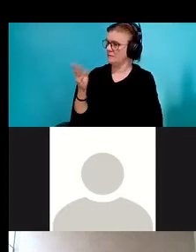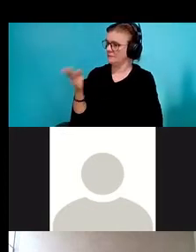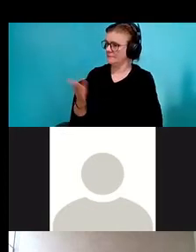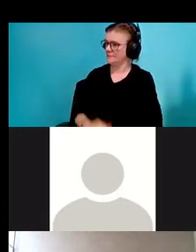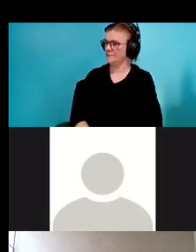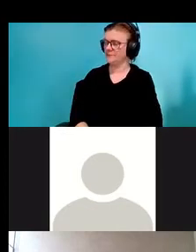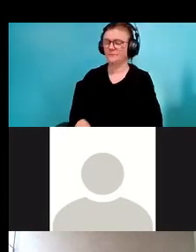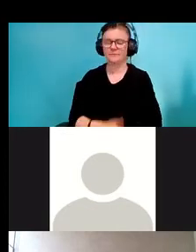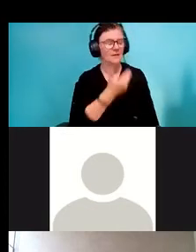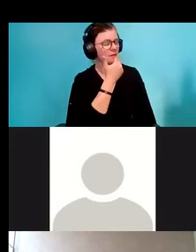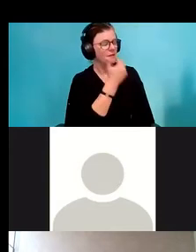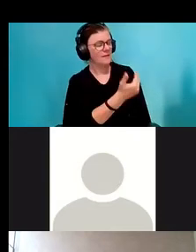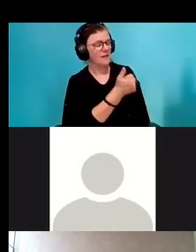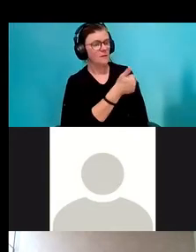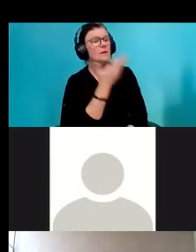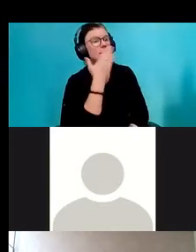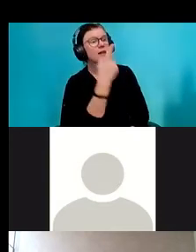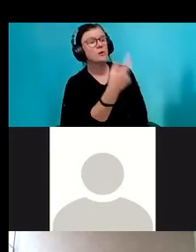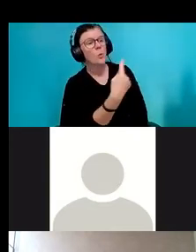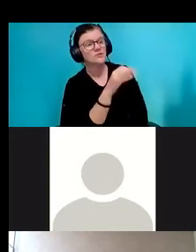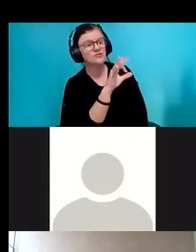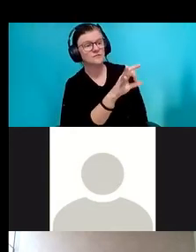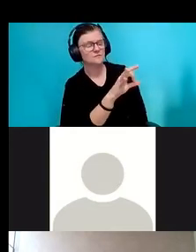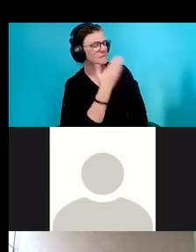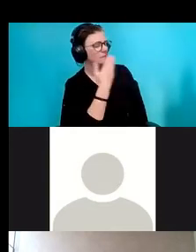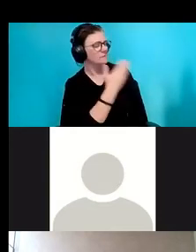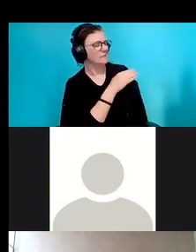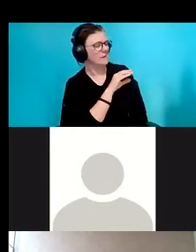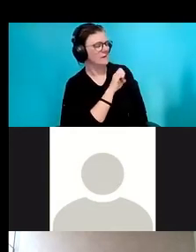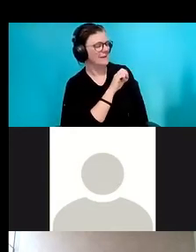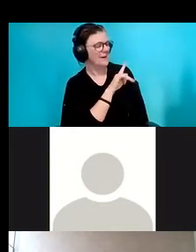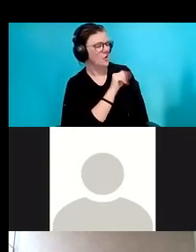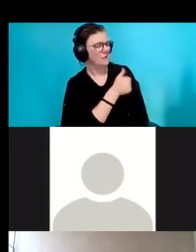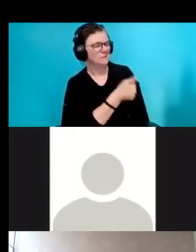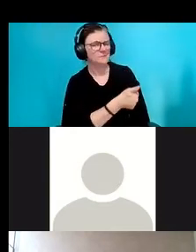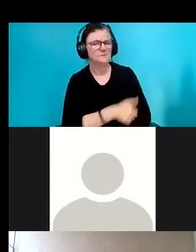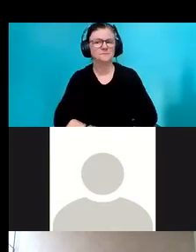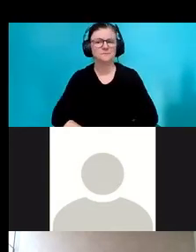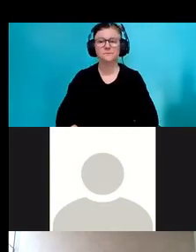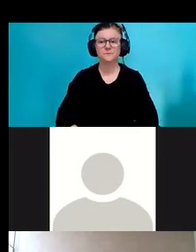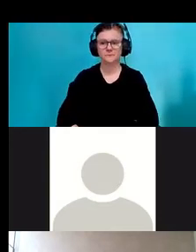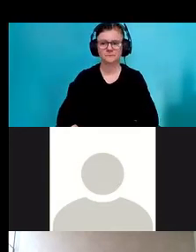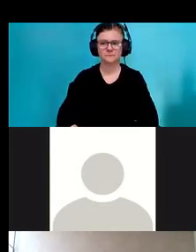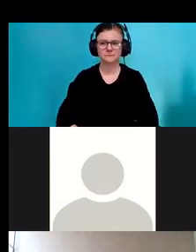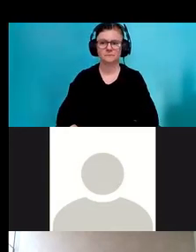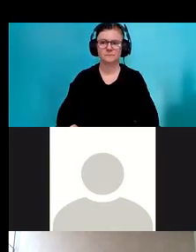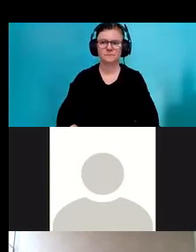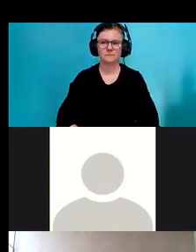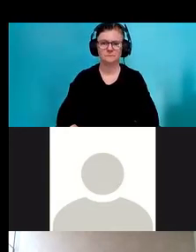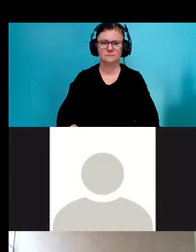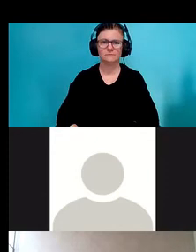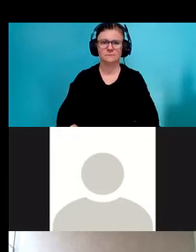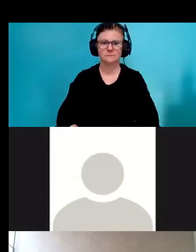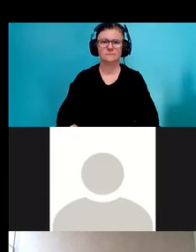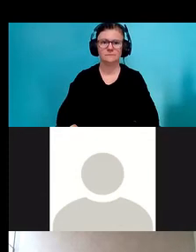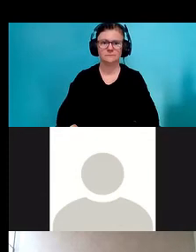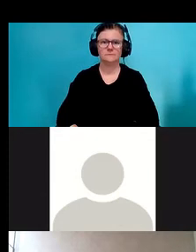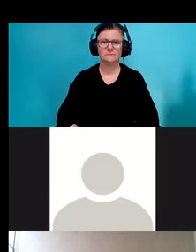Thanks for the question, Monica. Thank you for responding to it, Erika. I just want to say that it very suddenly started straight